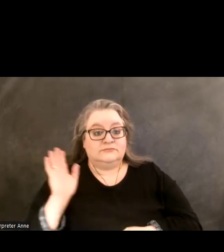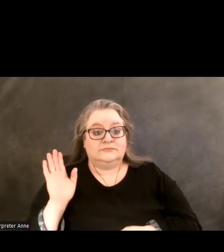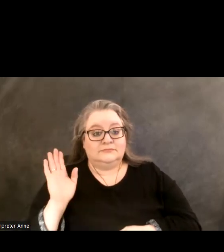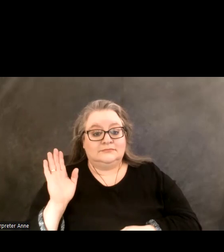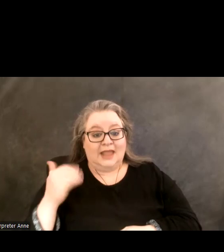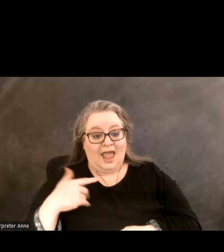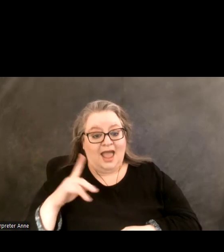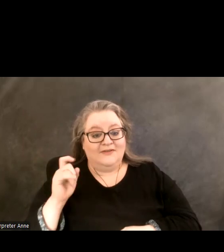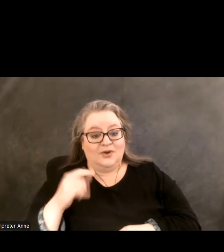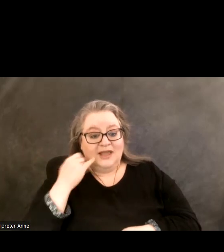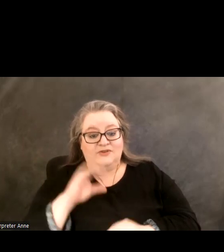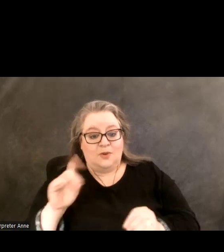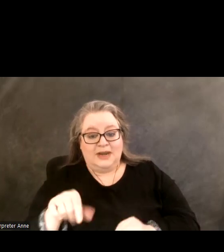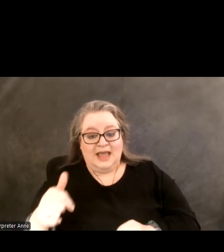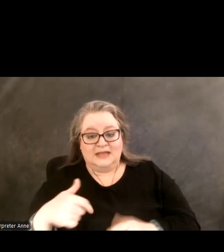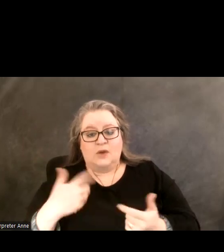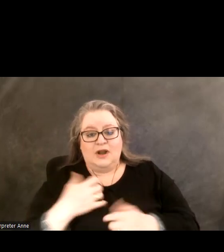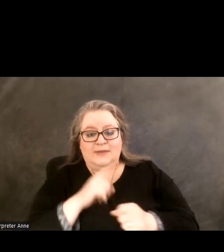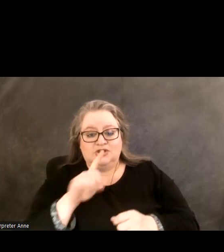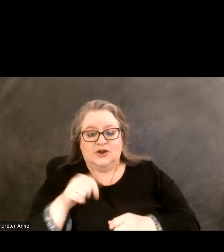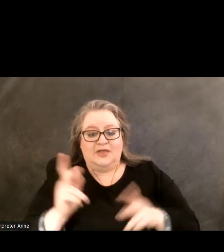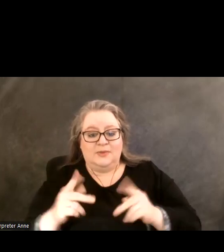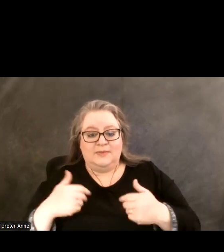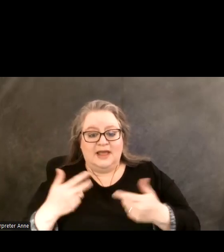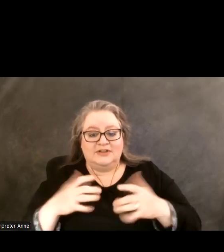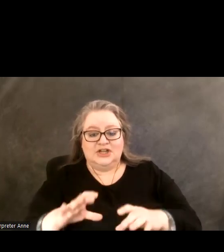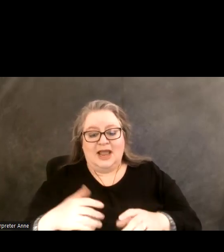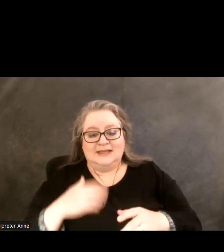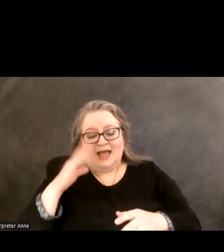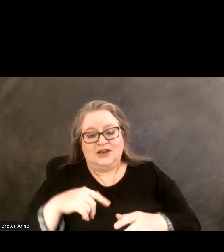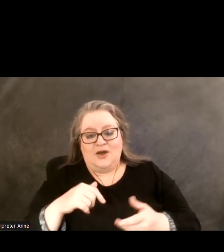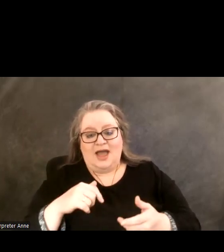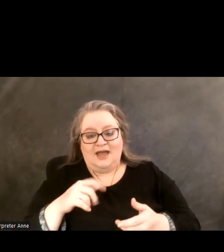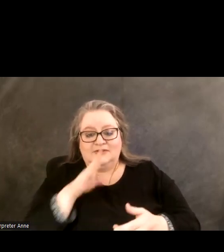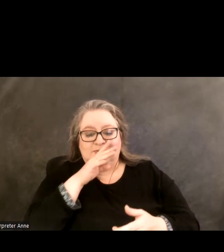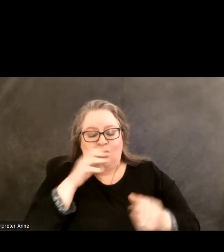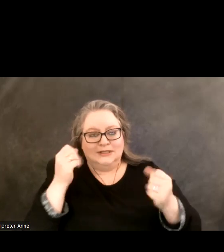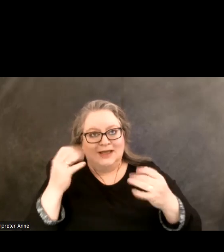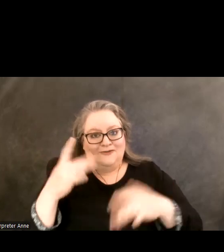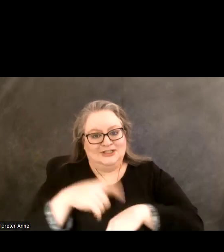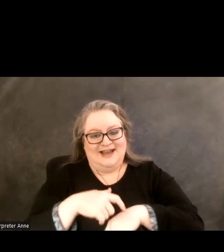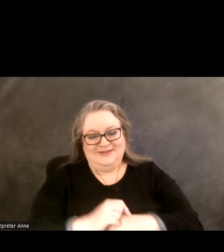if no one else does. I know I've spoken a number of times.